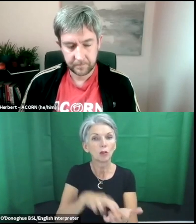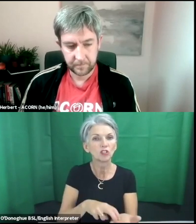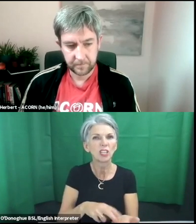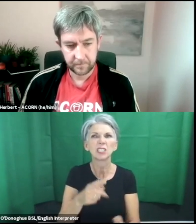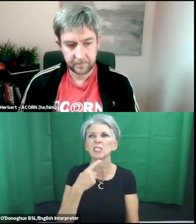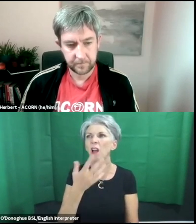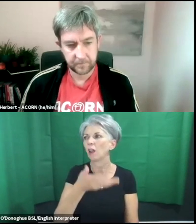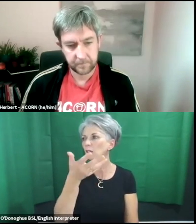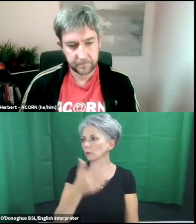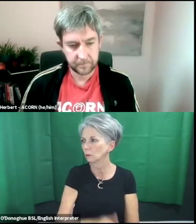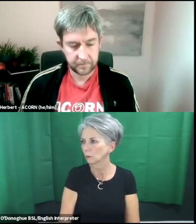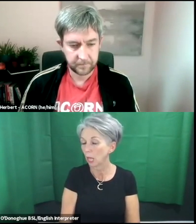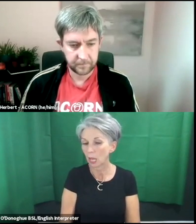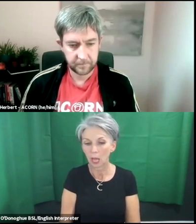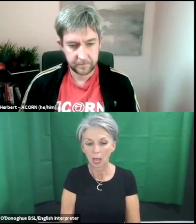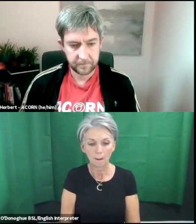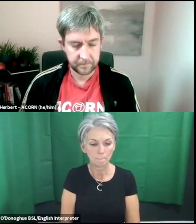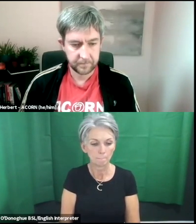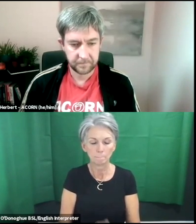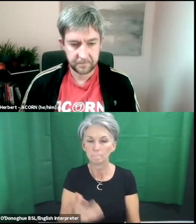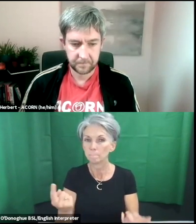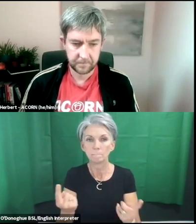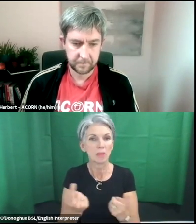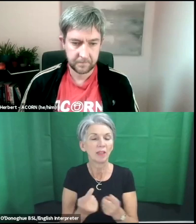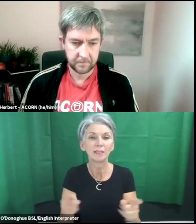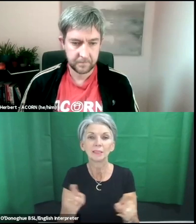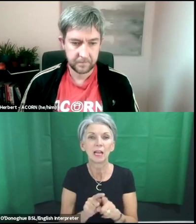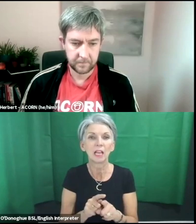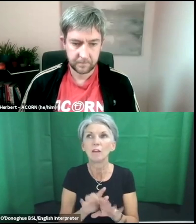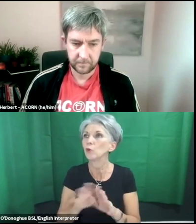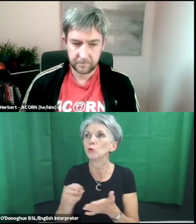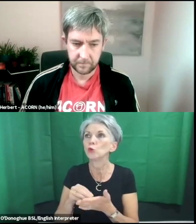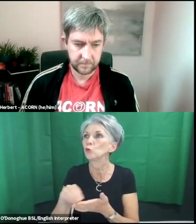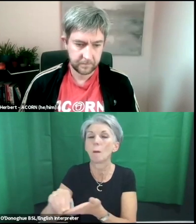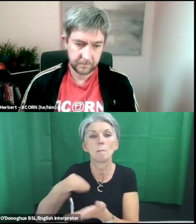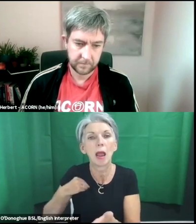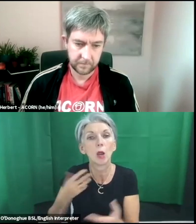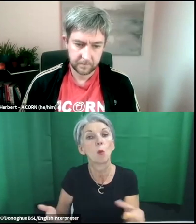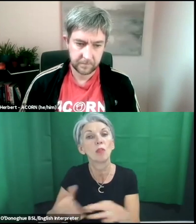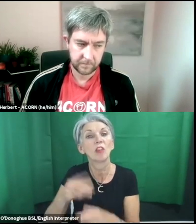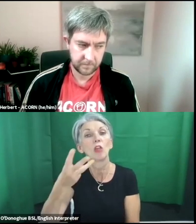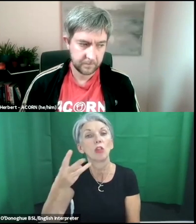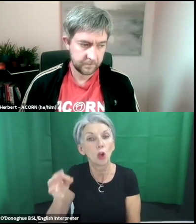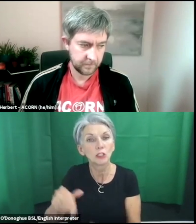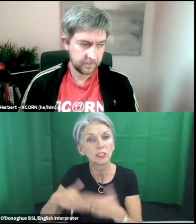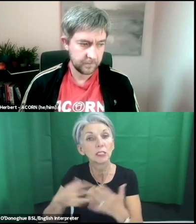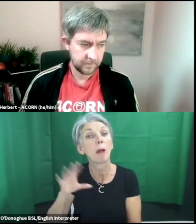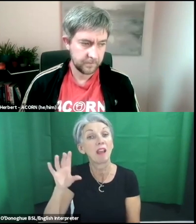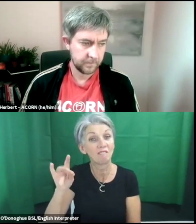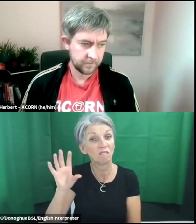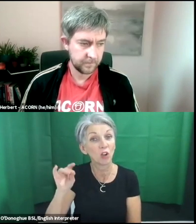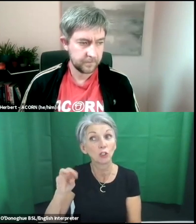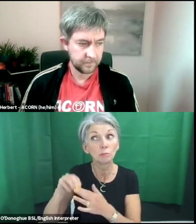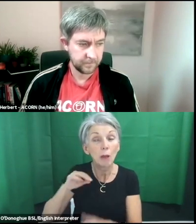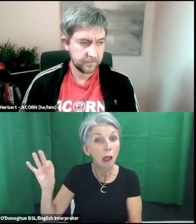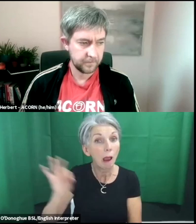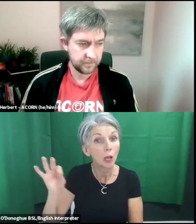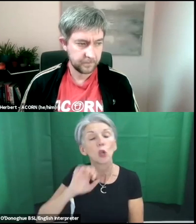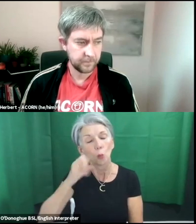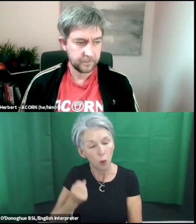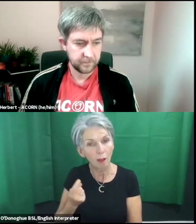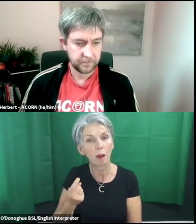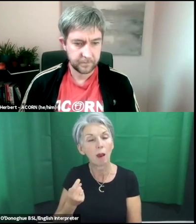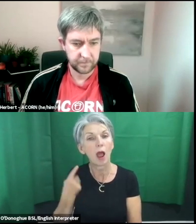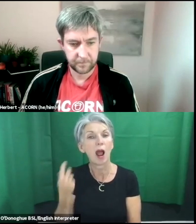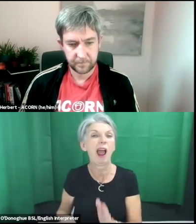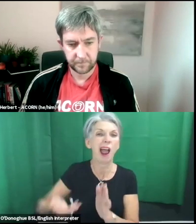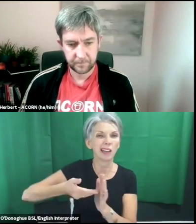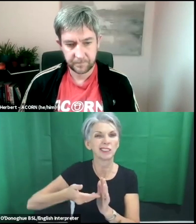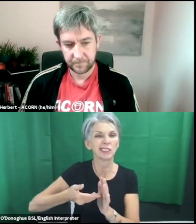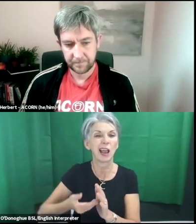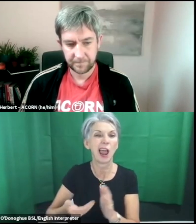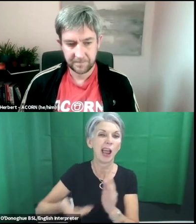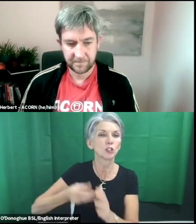"if you do not pay within the 30 days of my invoice you'll get an extra fee" or